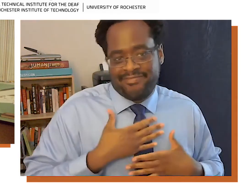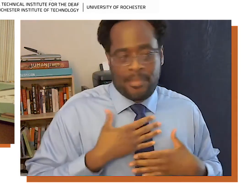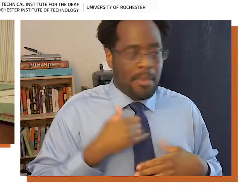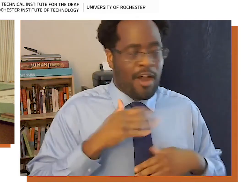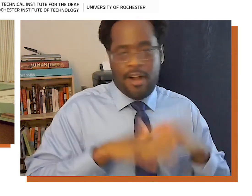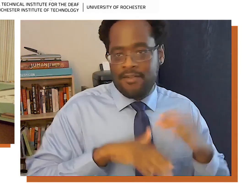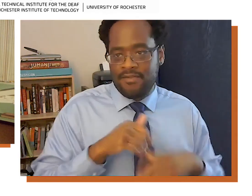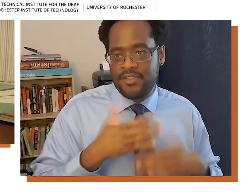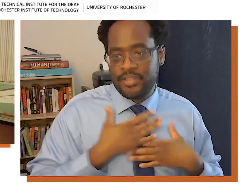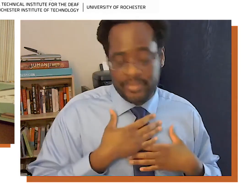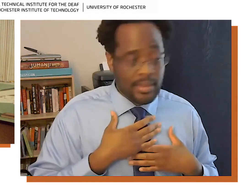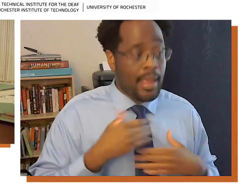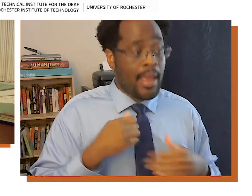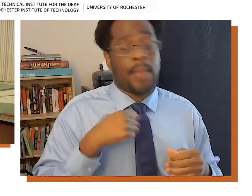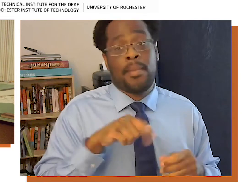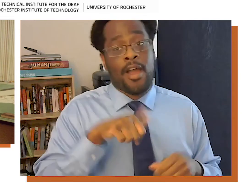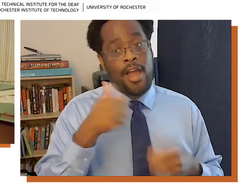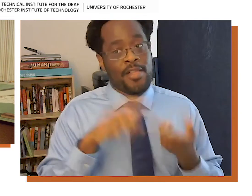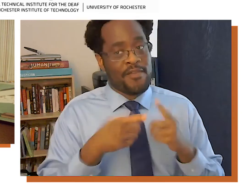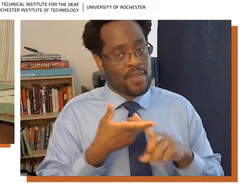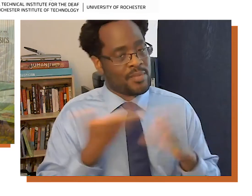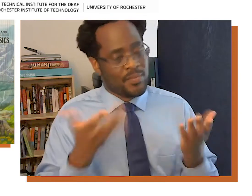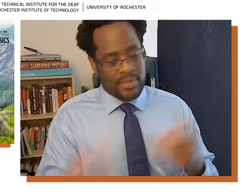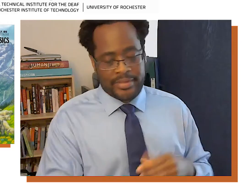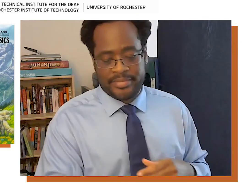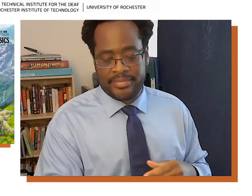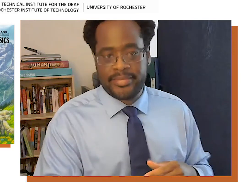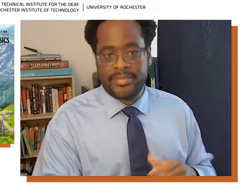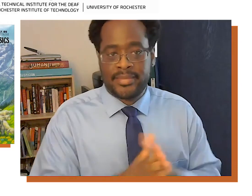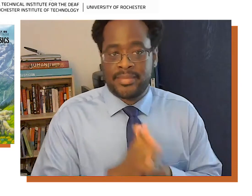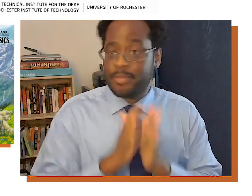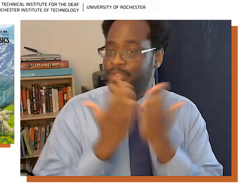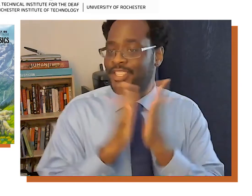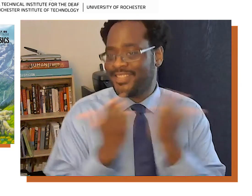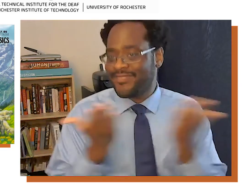and that was my comfort. That was how I found comfort, and my other friends were books.